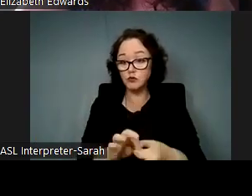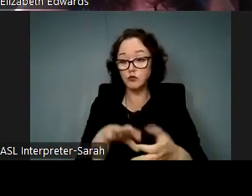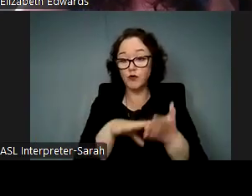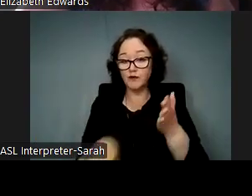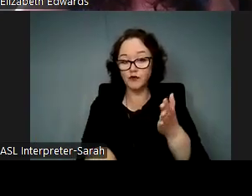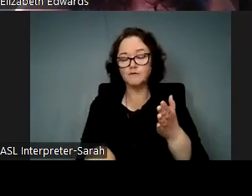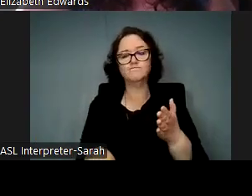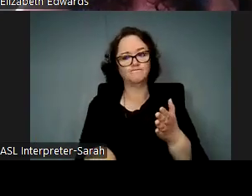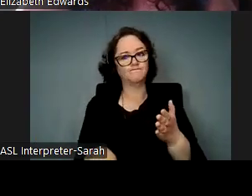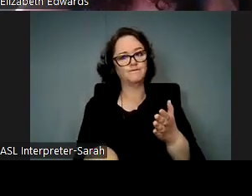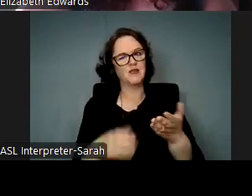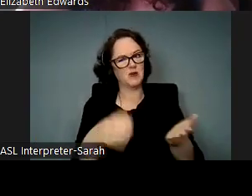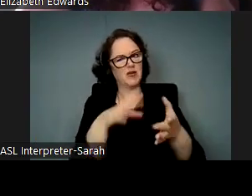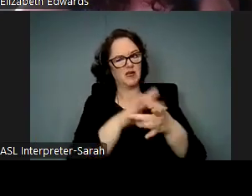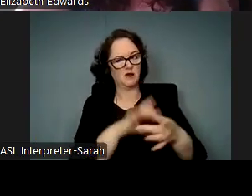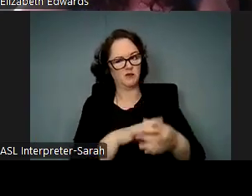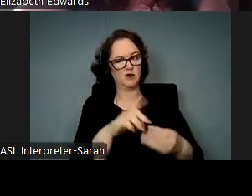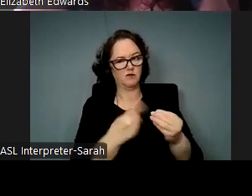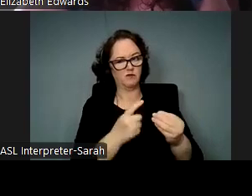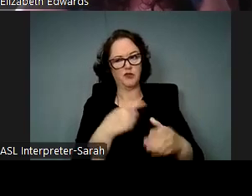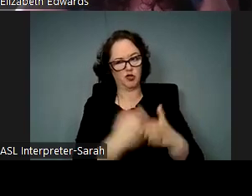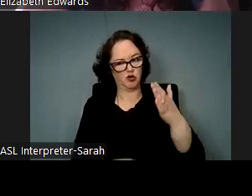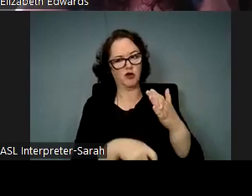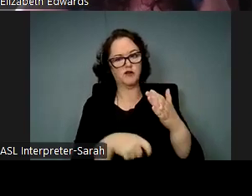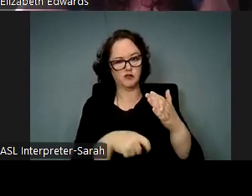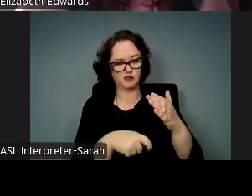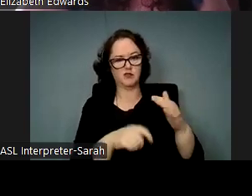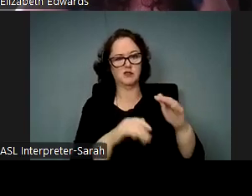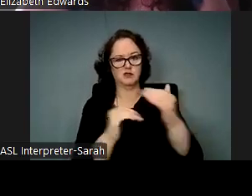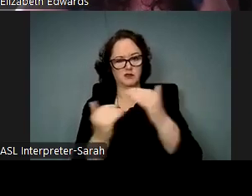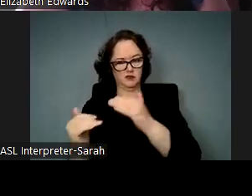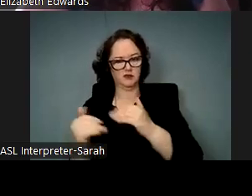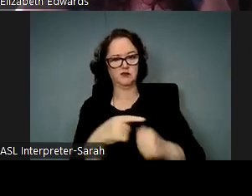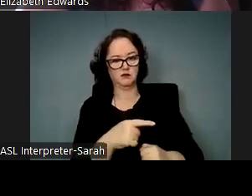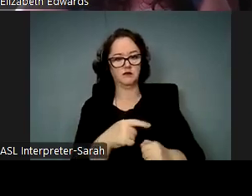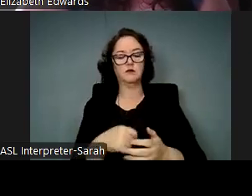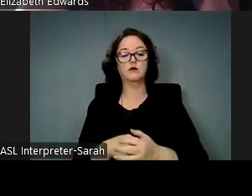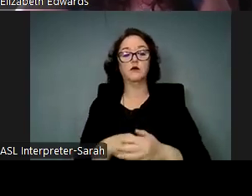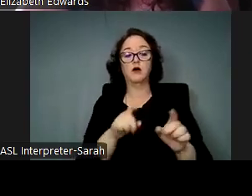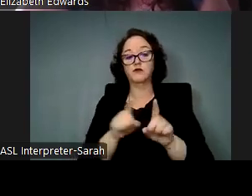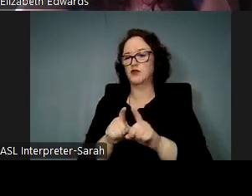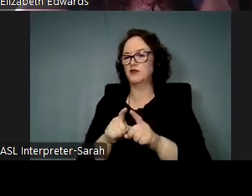want to comment on. I also talked briefly before about person-centered planning processes. This can be, really